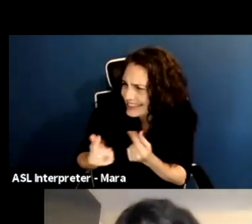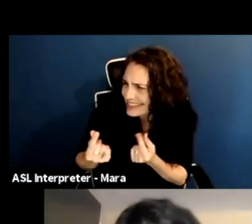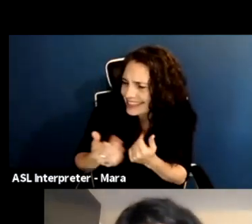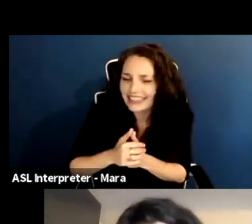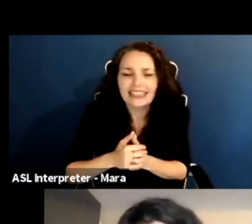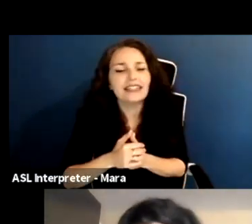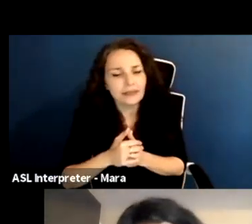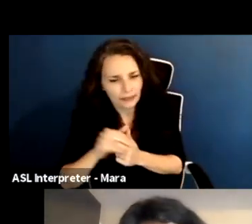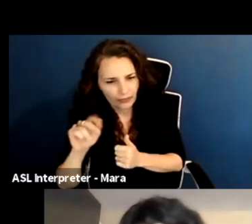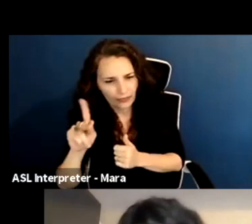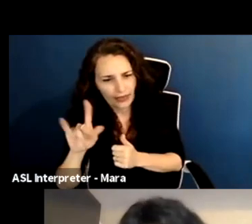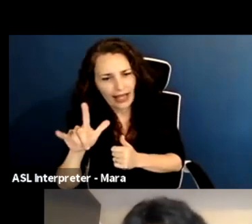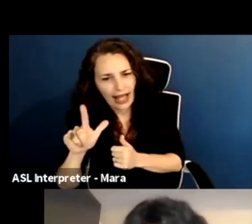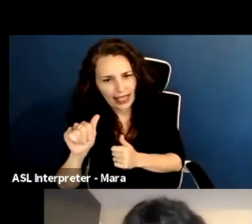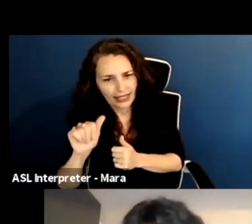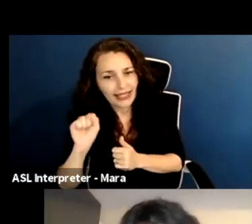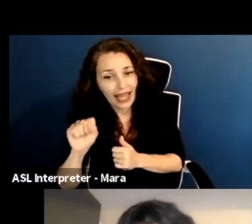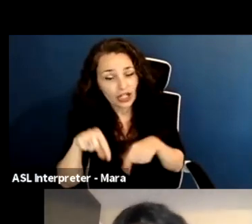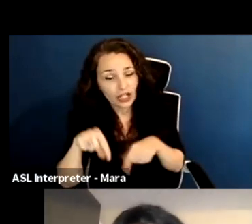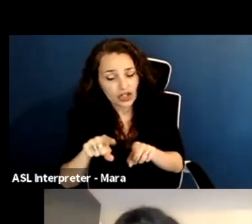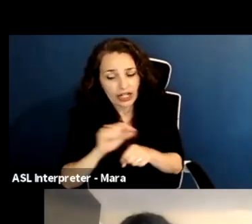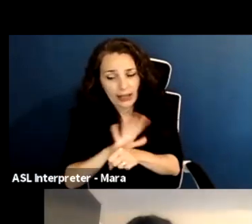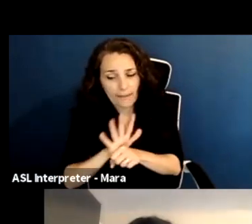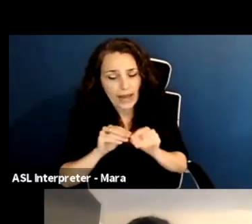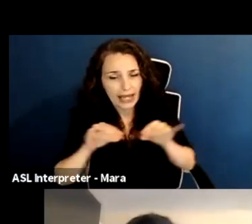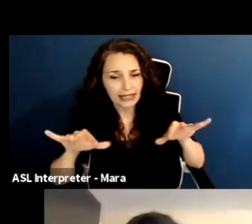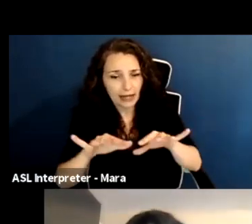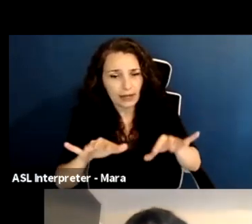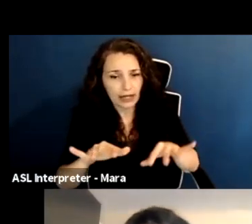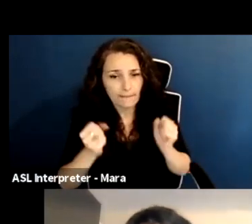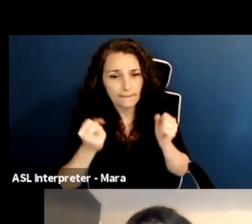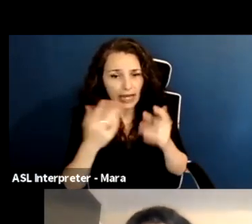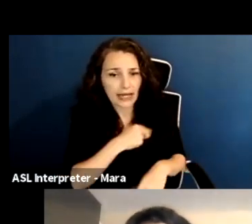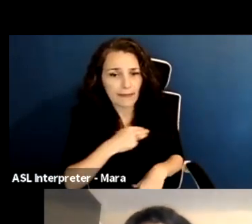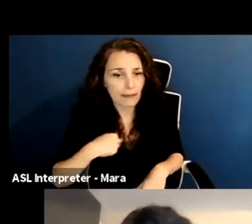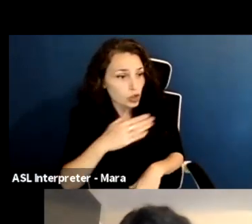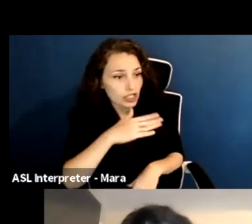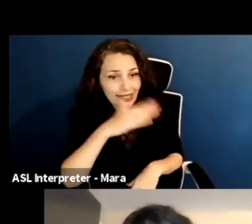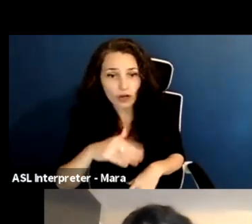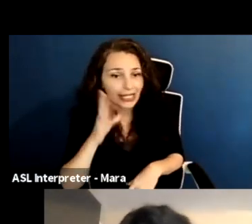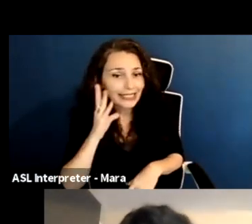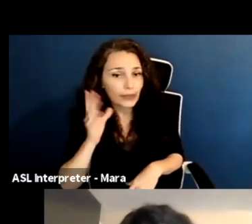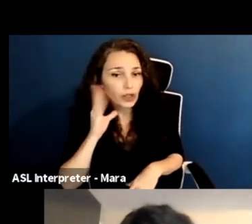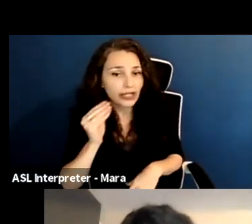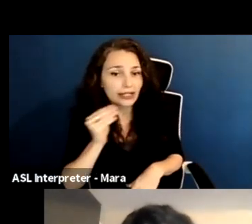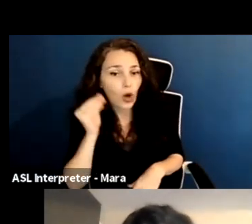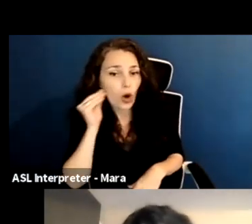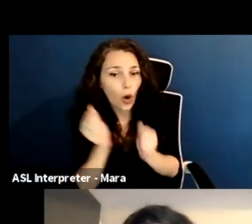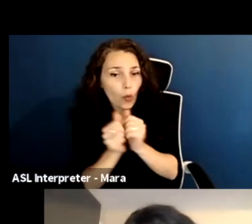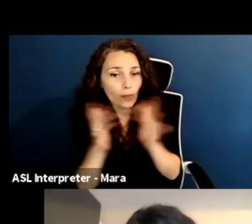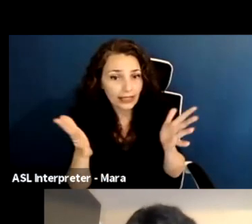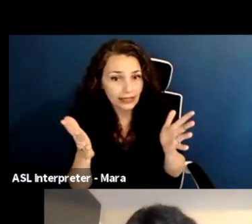who had never experienced homelessness, never thought that they would experience homelessness, they were experiencing it, because they couldn't go to work,